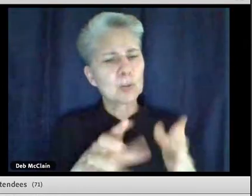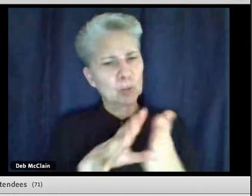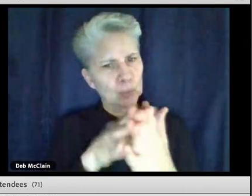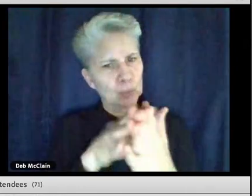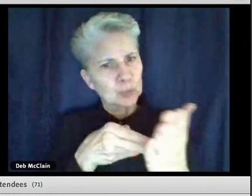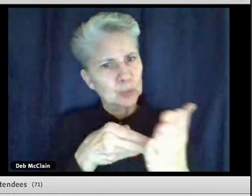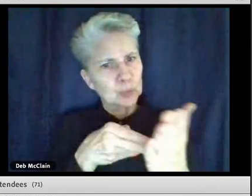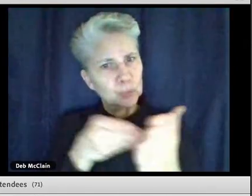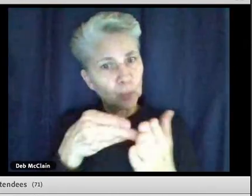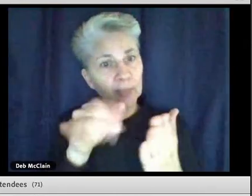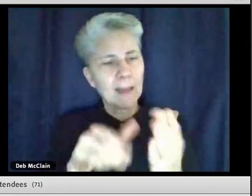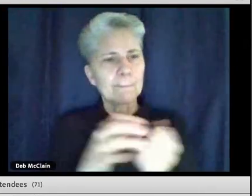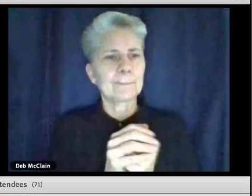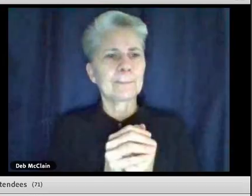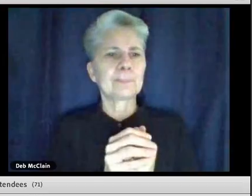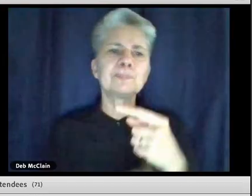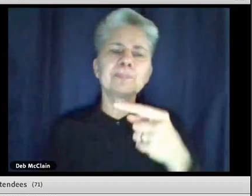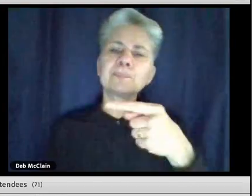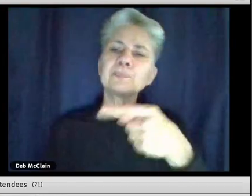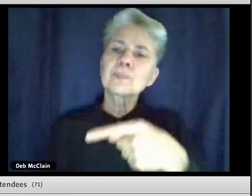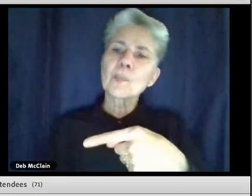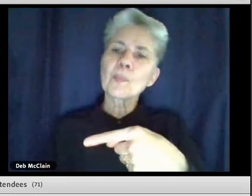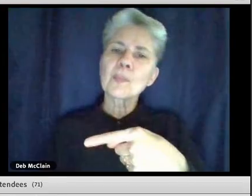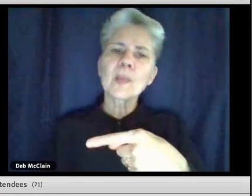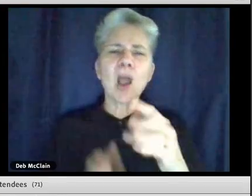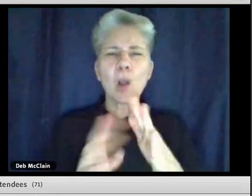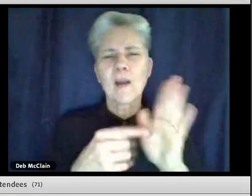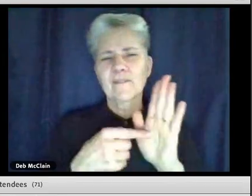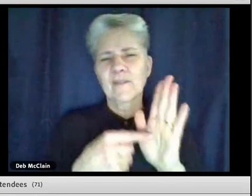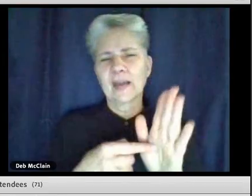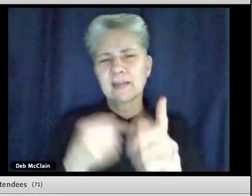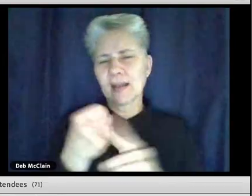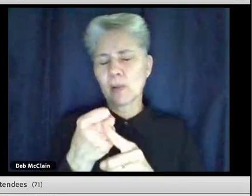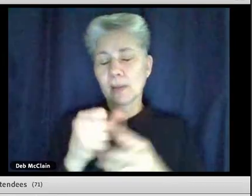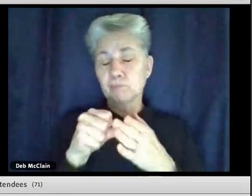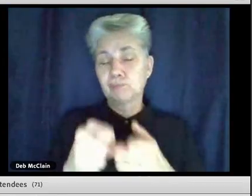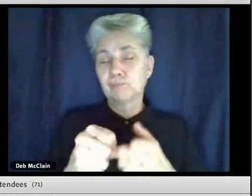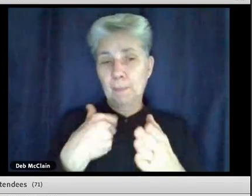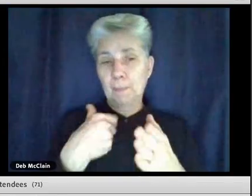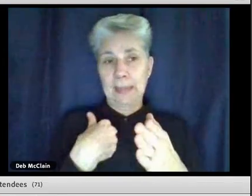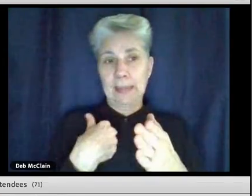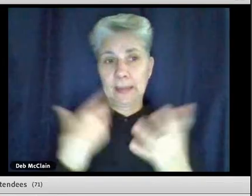We have hands-on activities to help people approach the truth.